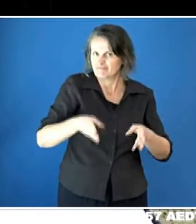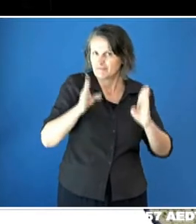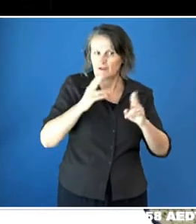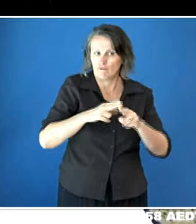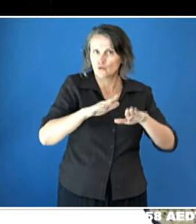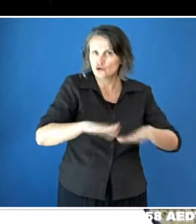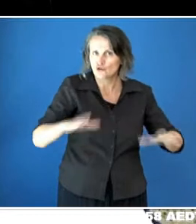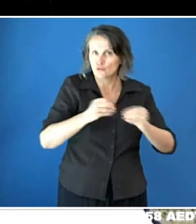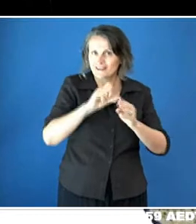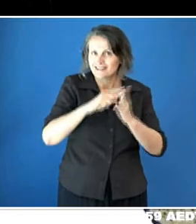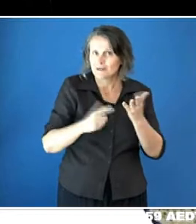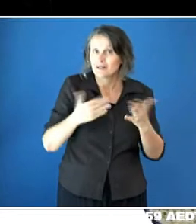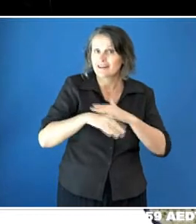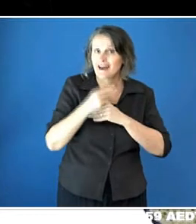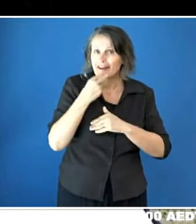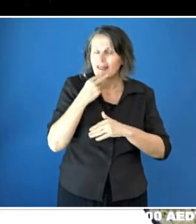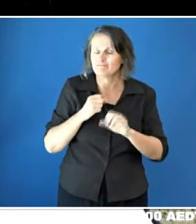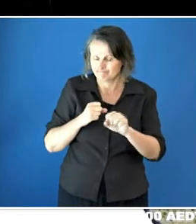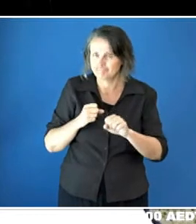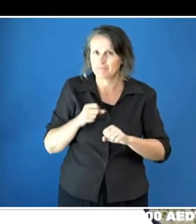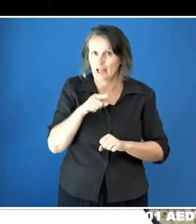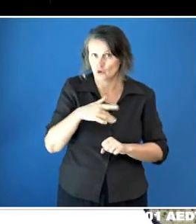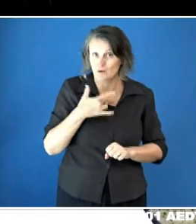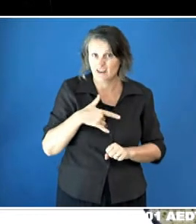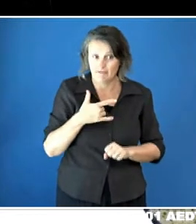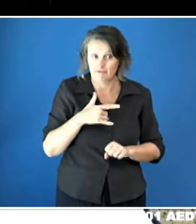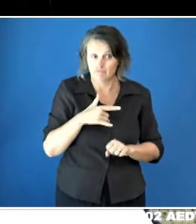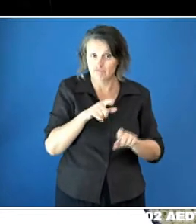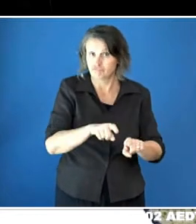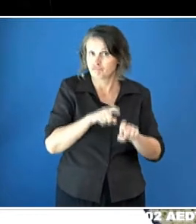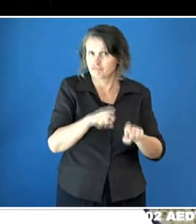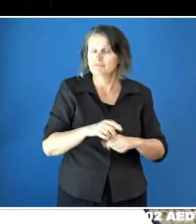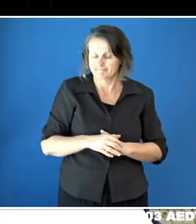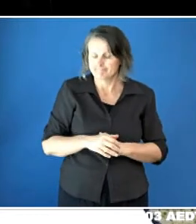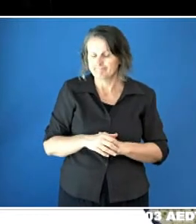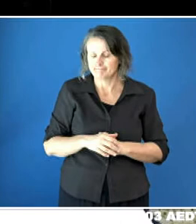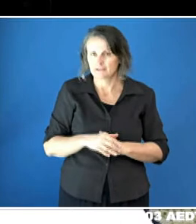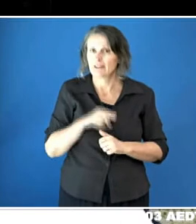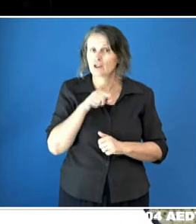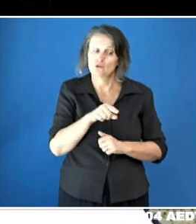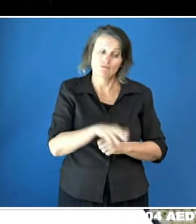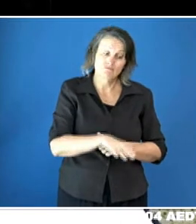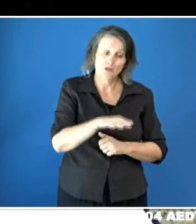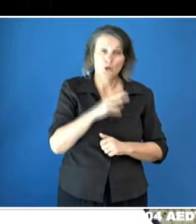Yeah. MS EASTMAN: And you lived there for a while. Yeah. MS EASTMAN: And when you were about 12 there, you were sexually